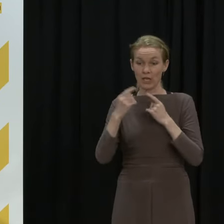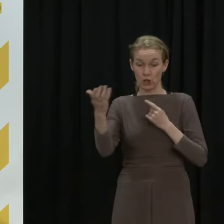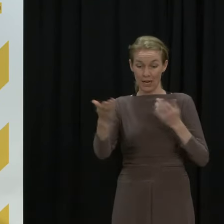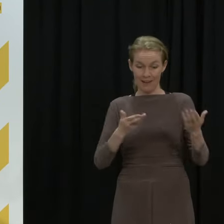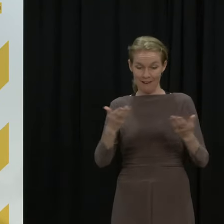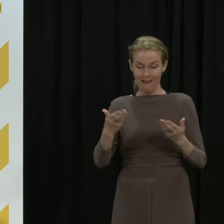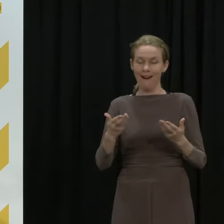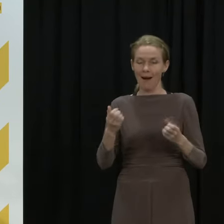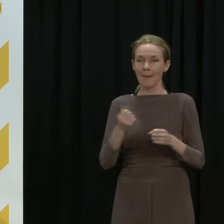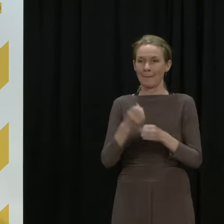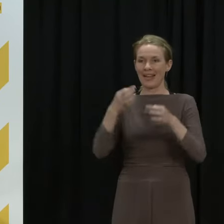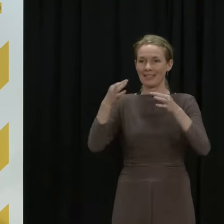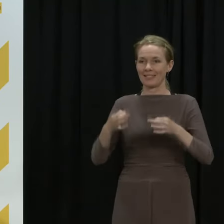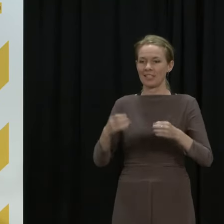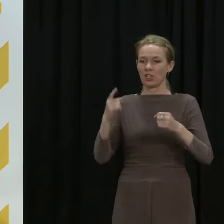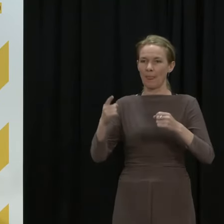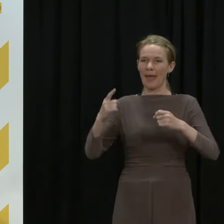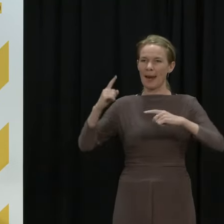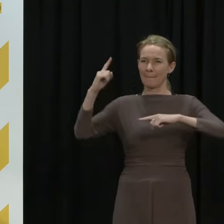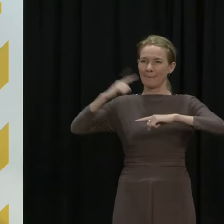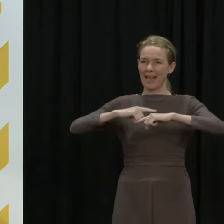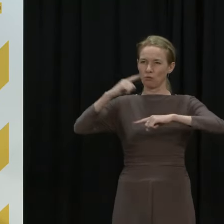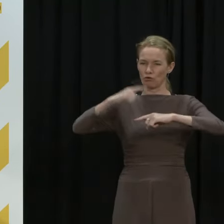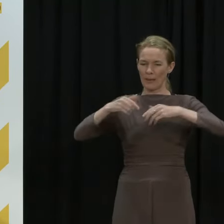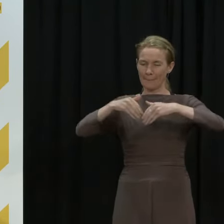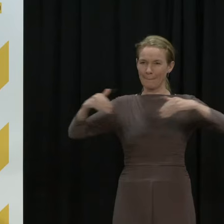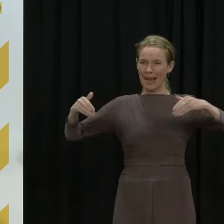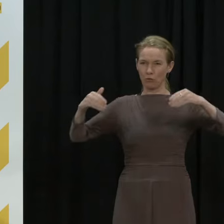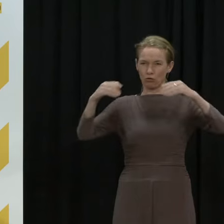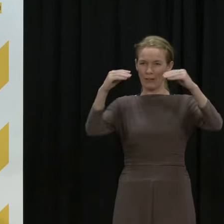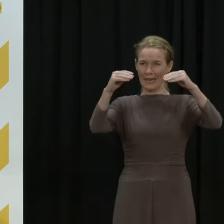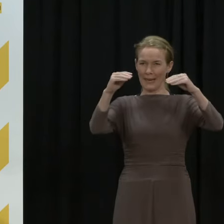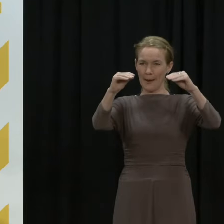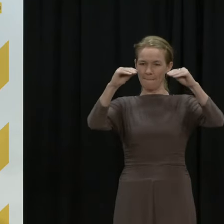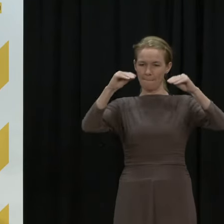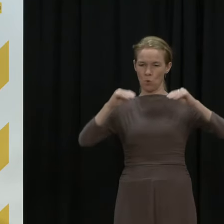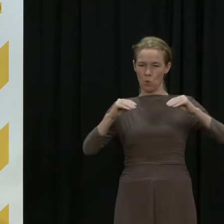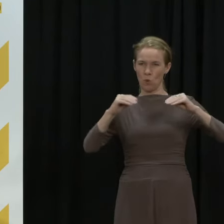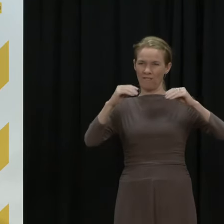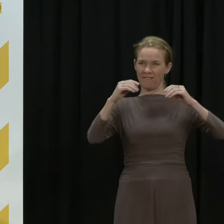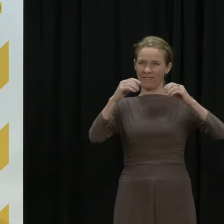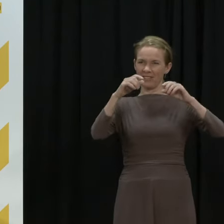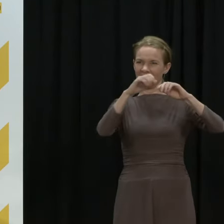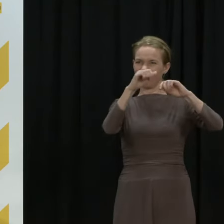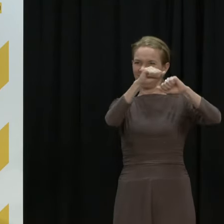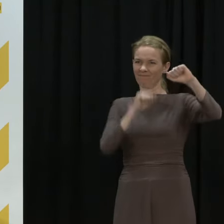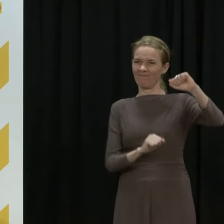As I said yesterday, everybody in the area, we have been asking them to be careful and